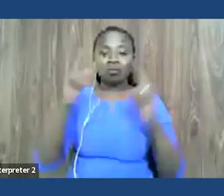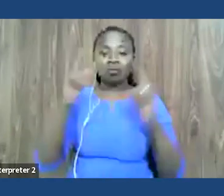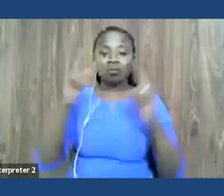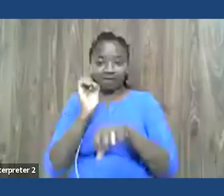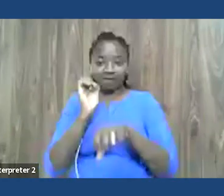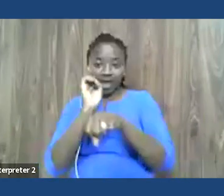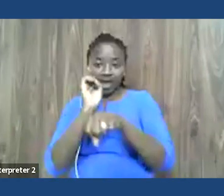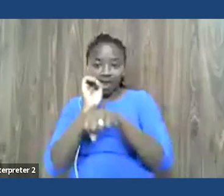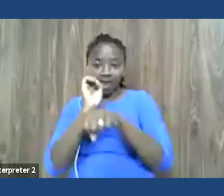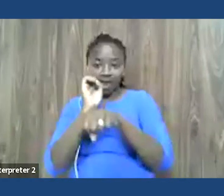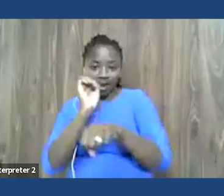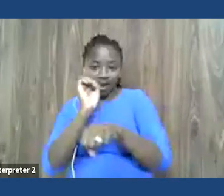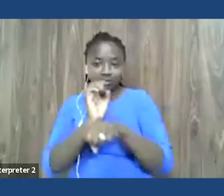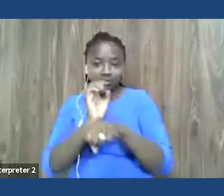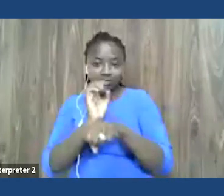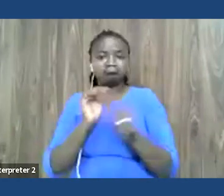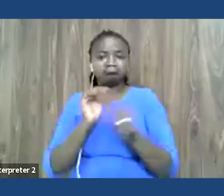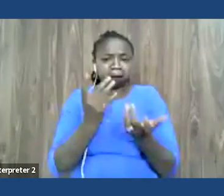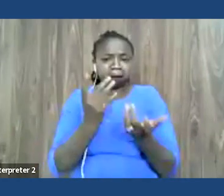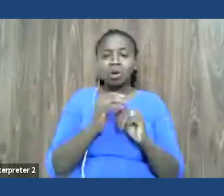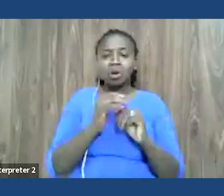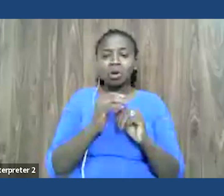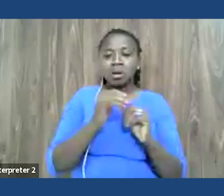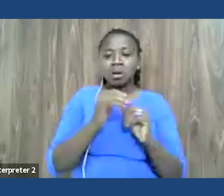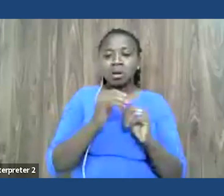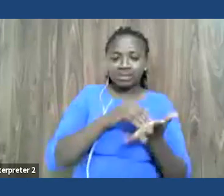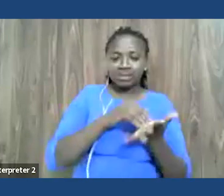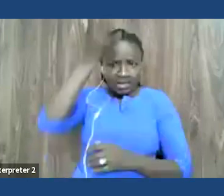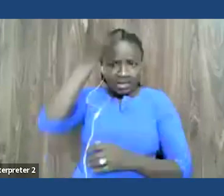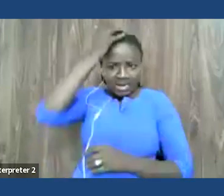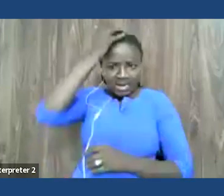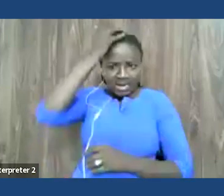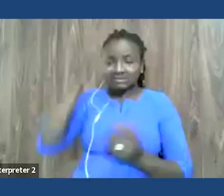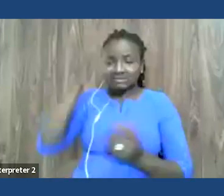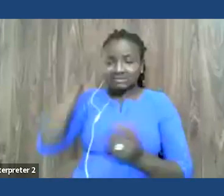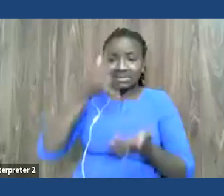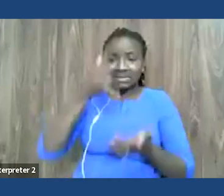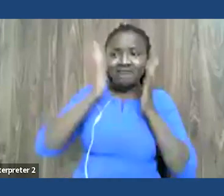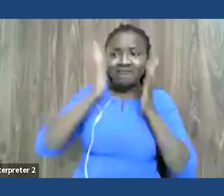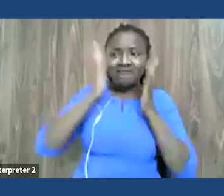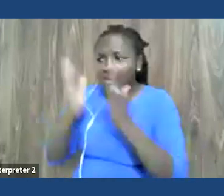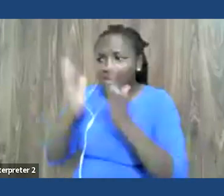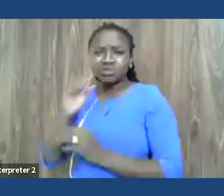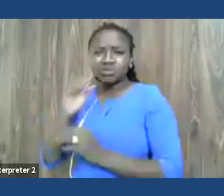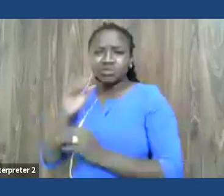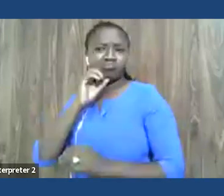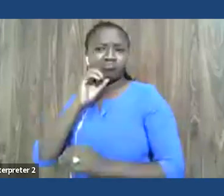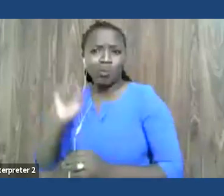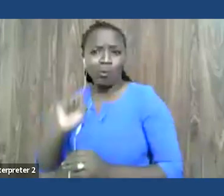This advisory council did not include a single older person or a person in a nursing home.